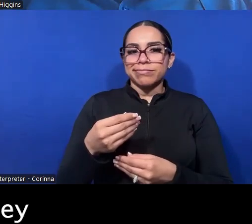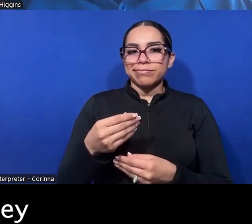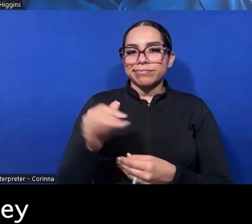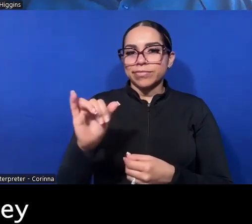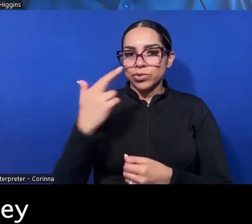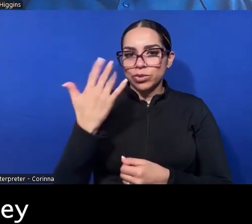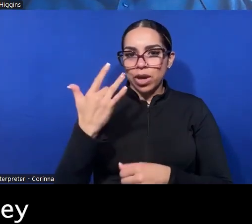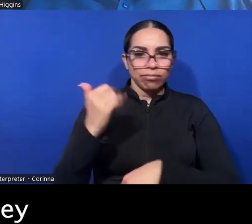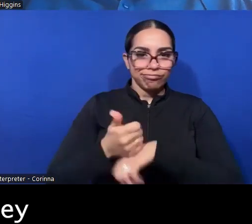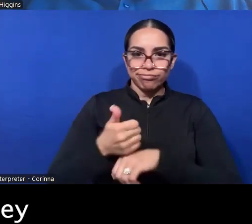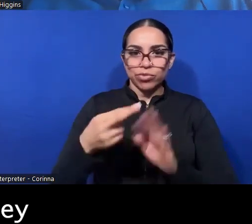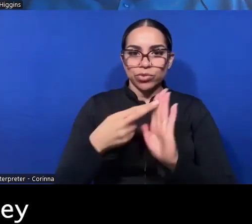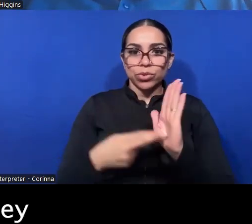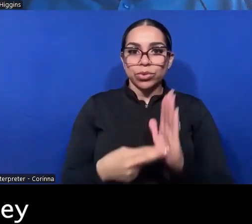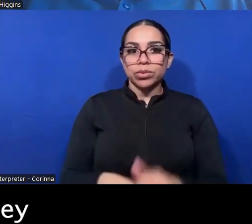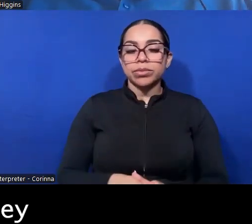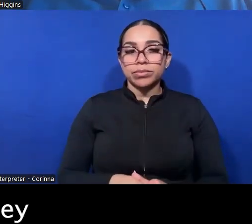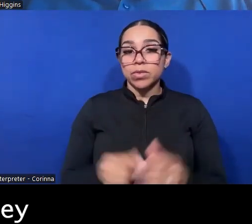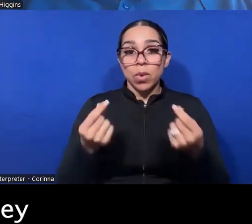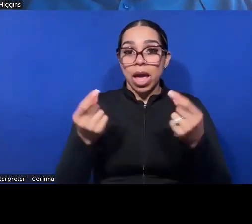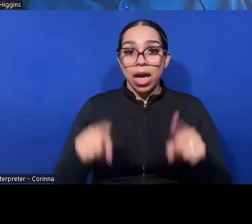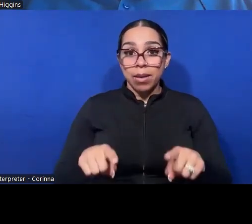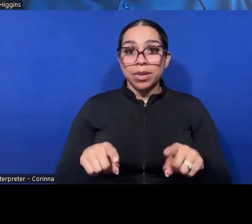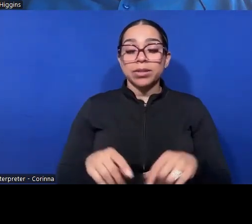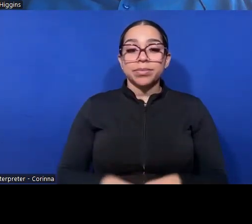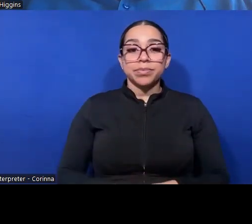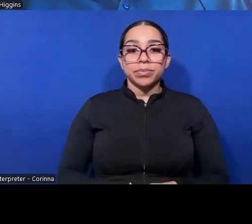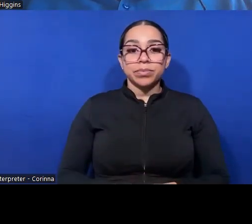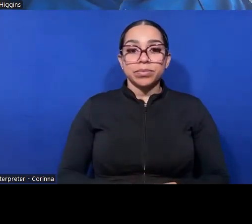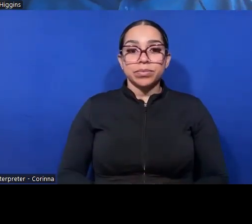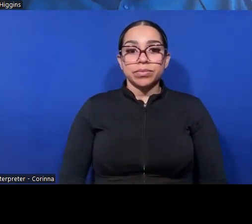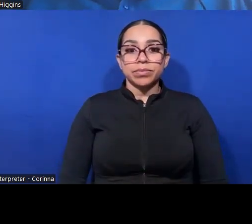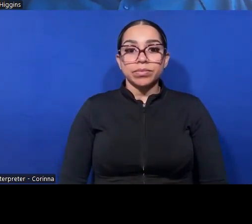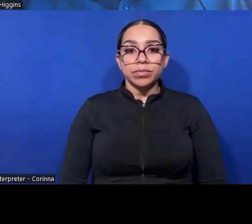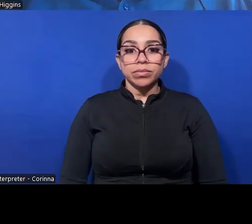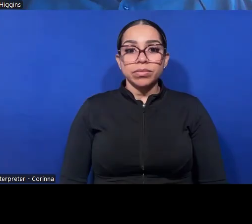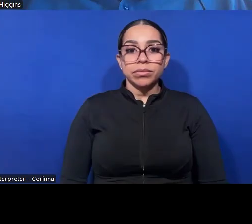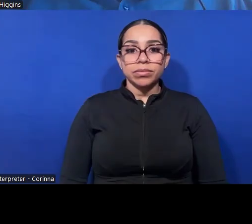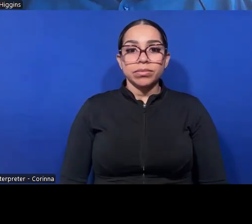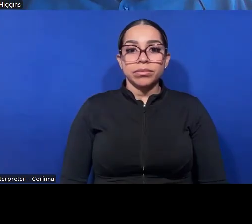Because what happened is they they a limited asset, a resource limits, completely.